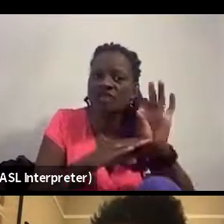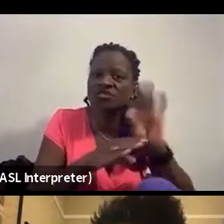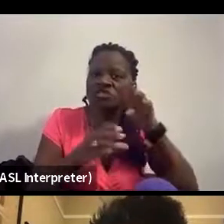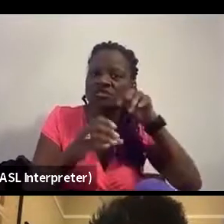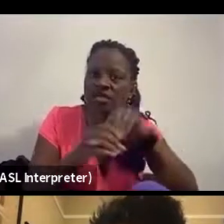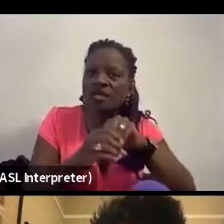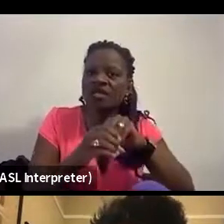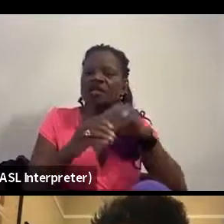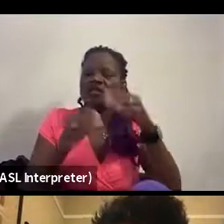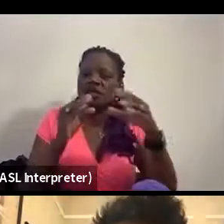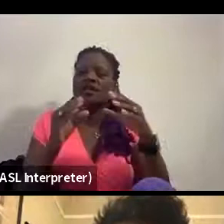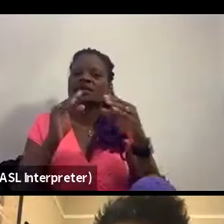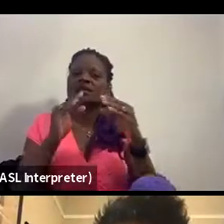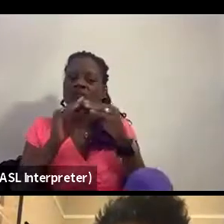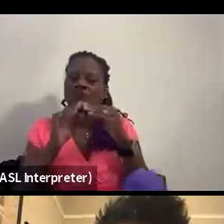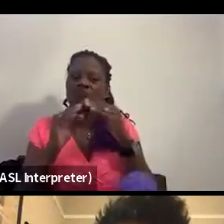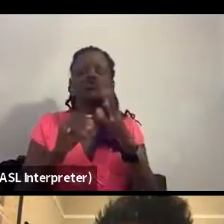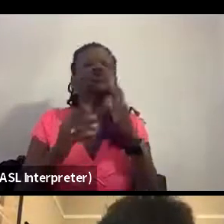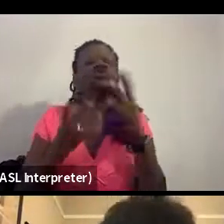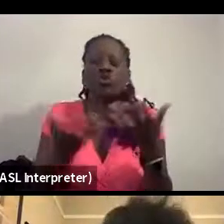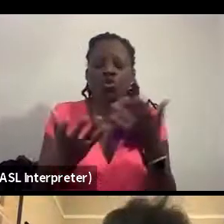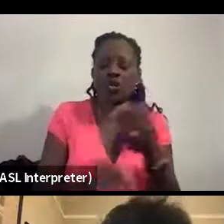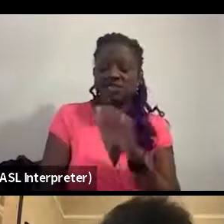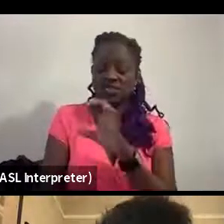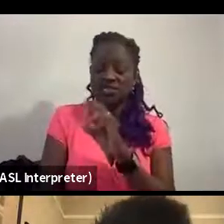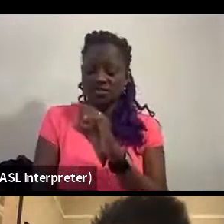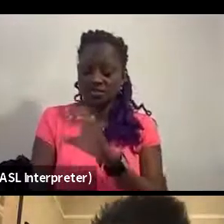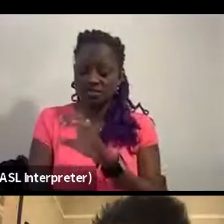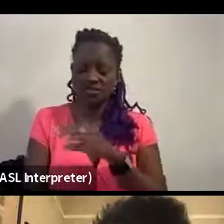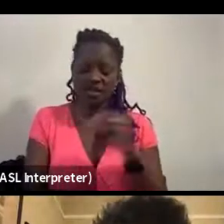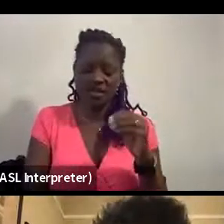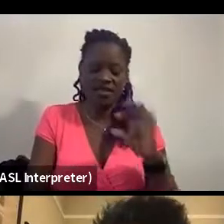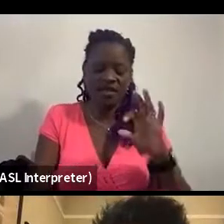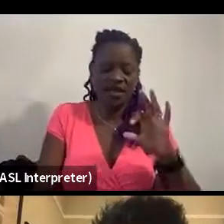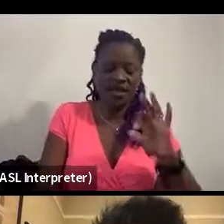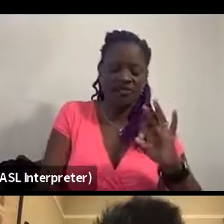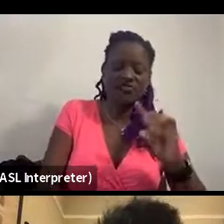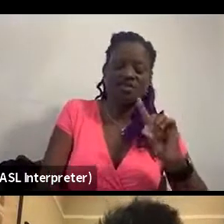And so what CDC and FDA will do is take a look at these cases